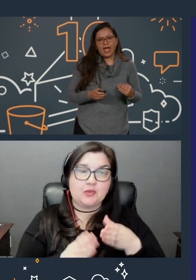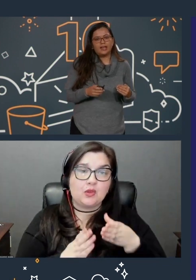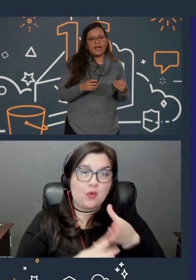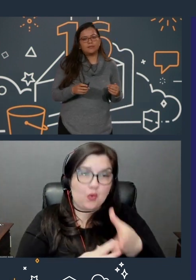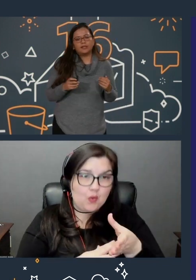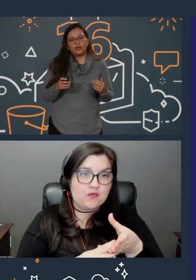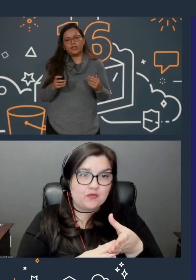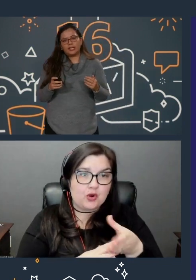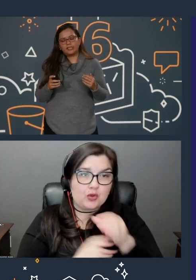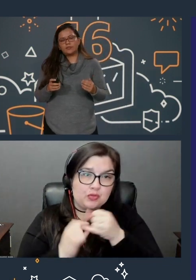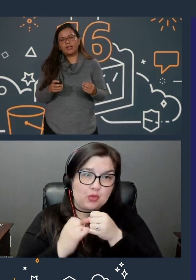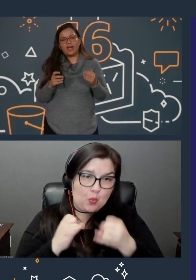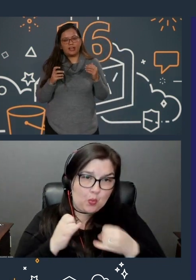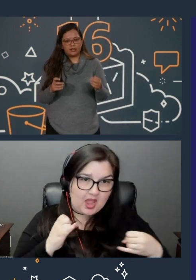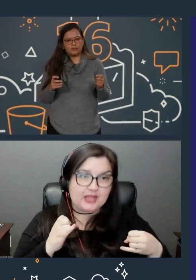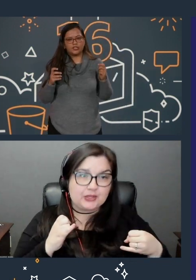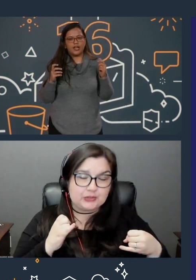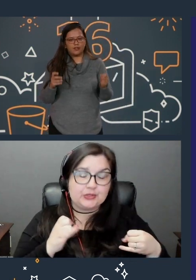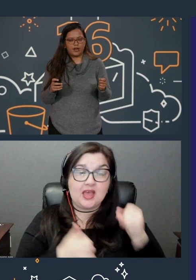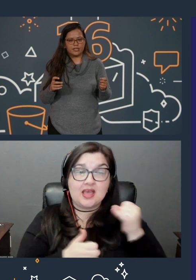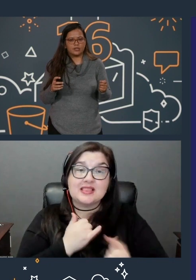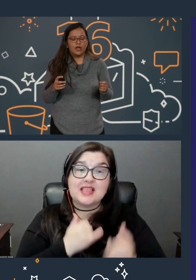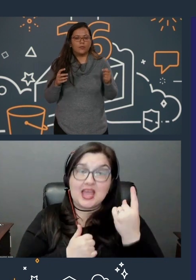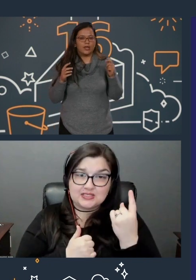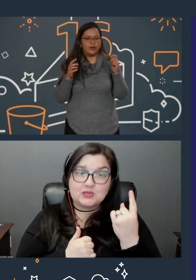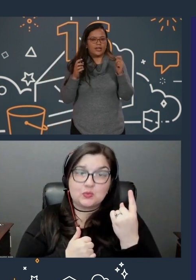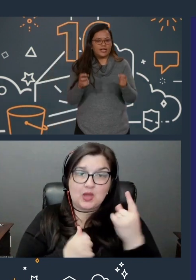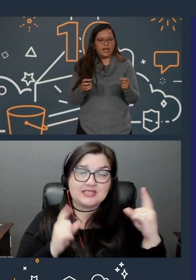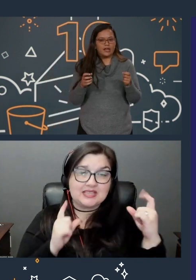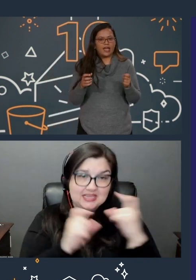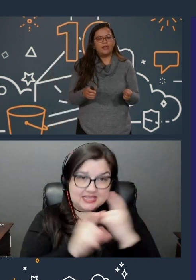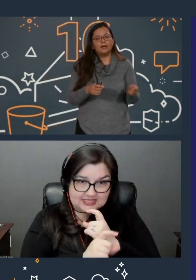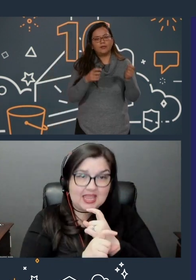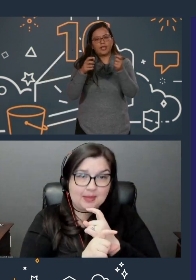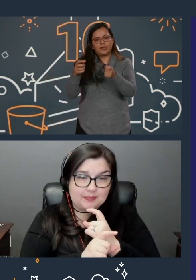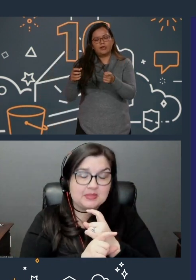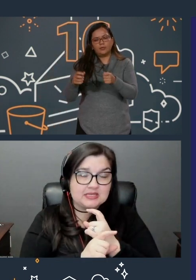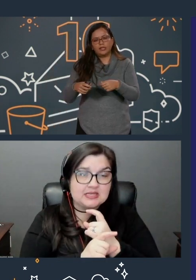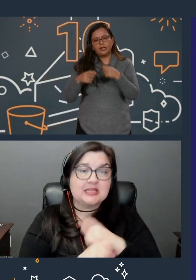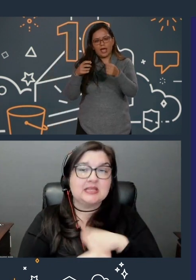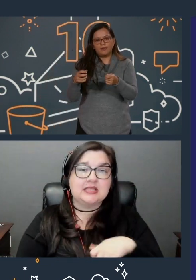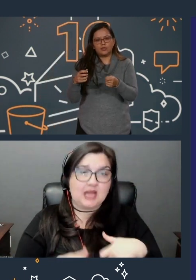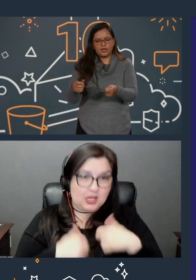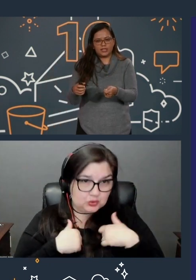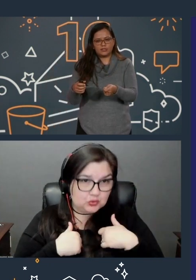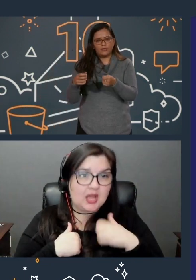And last but not the least, we have encryption at rest where your data can be protected within Amazon S3